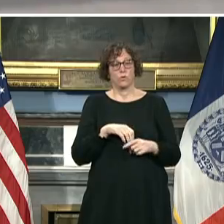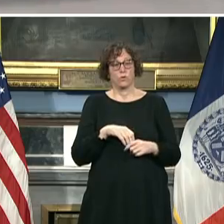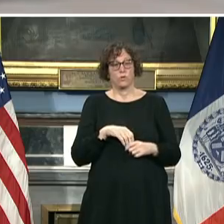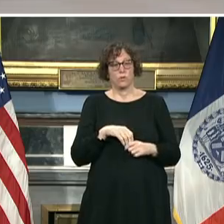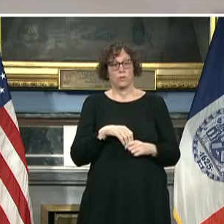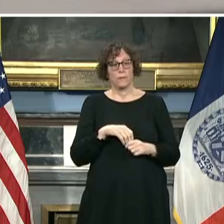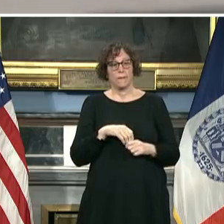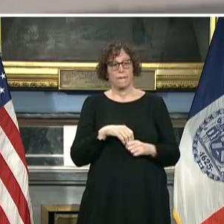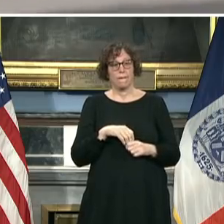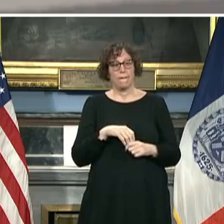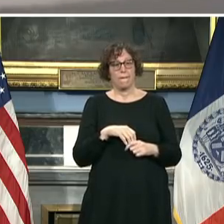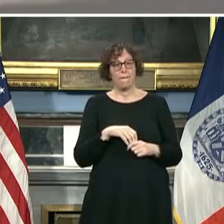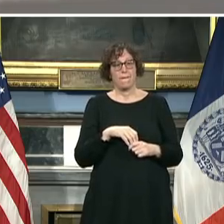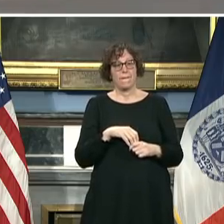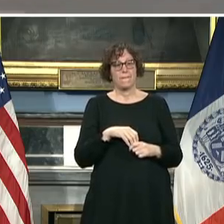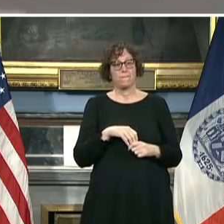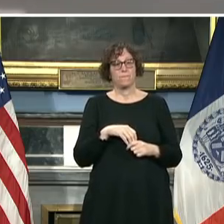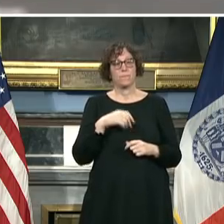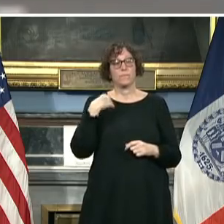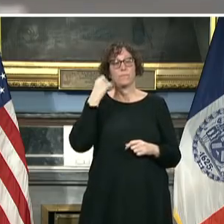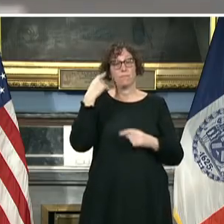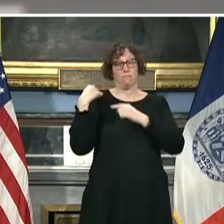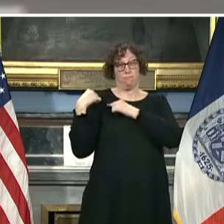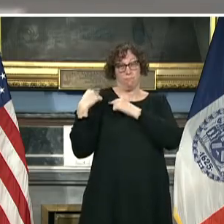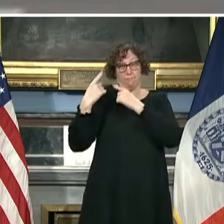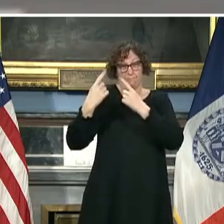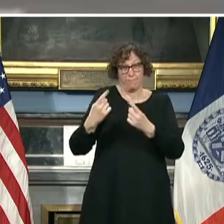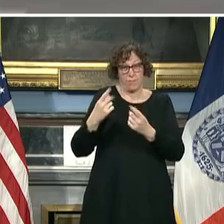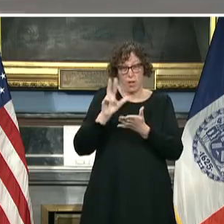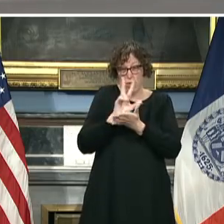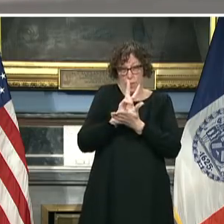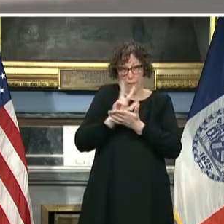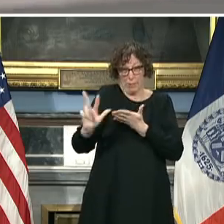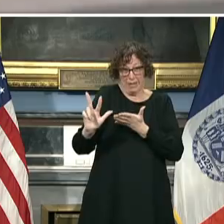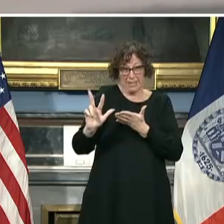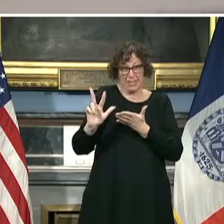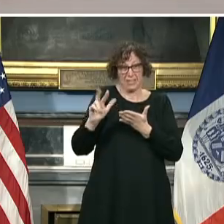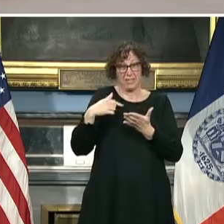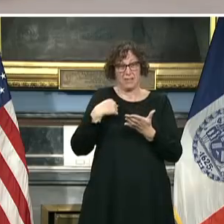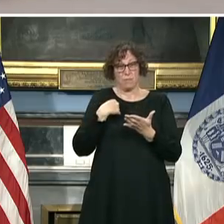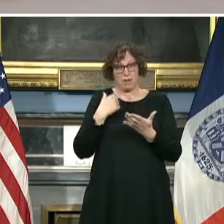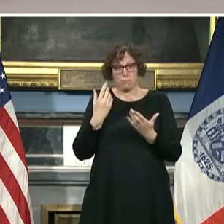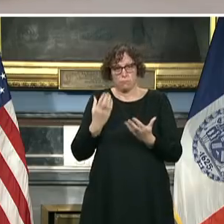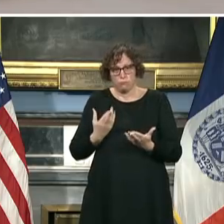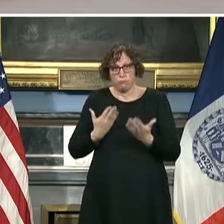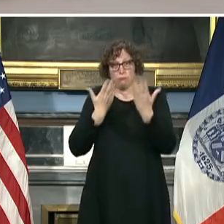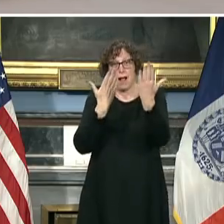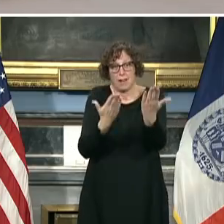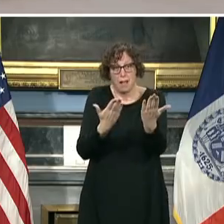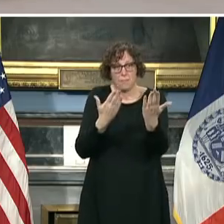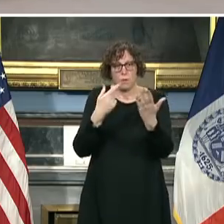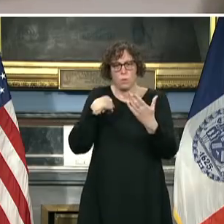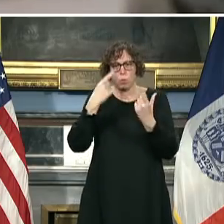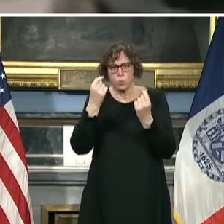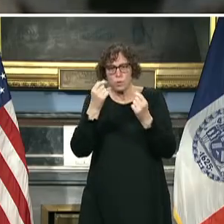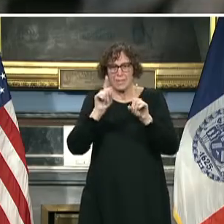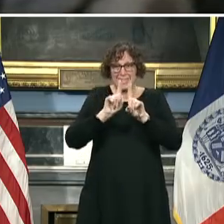START BY SAYING THAT ALL OF OUR EFFORTS TO DATE FROM SOCIAL DISTANCING, TO ALL OF THE